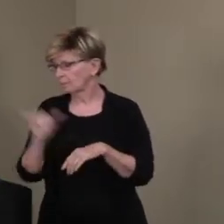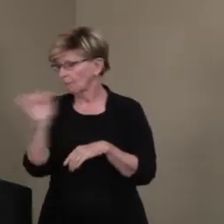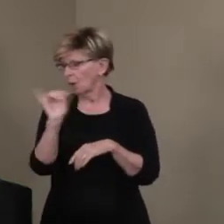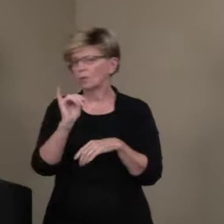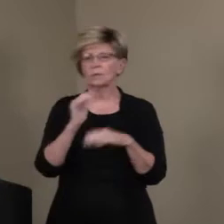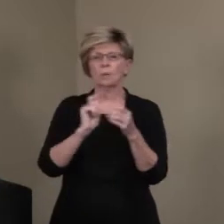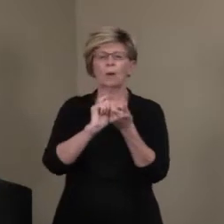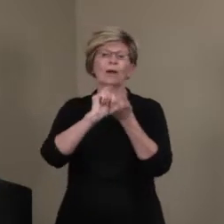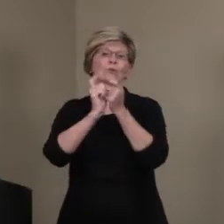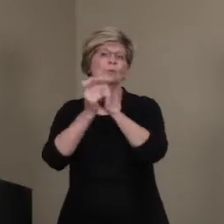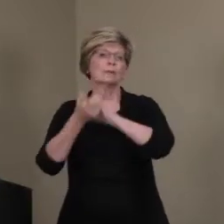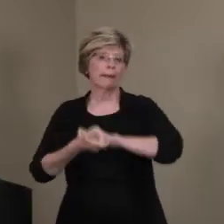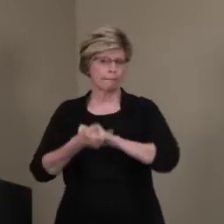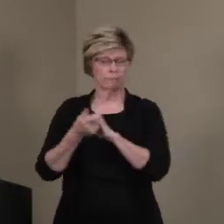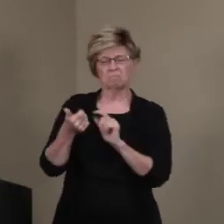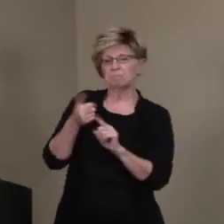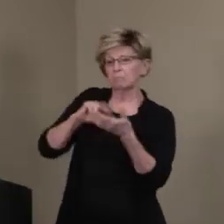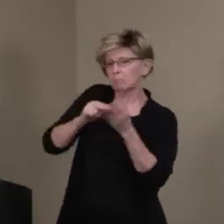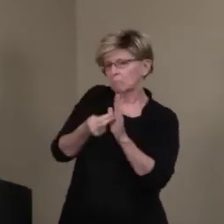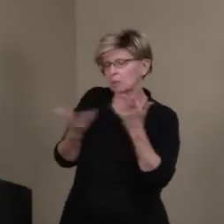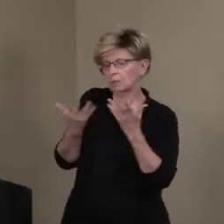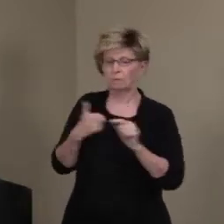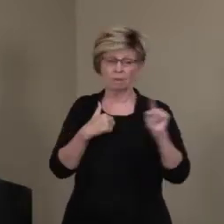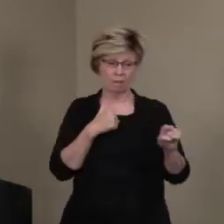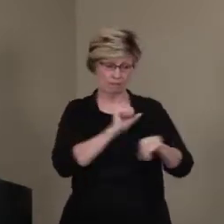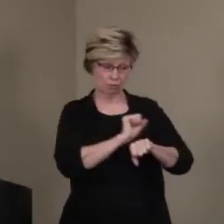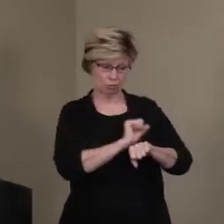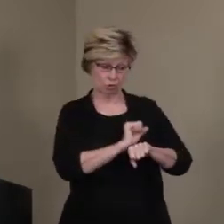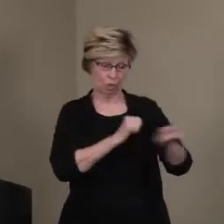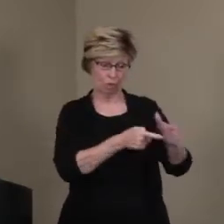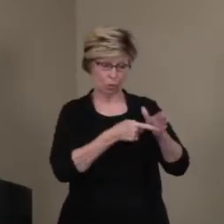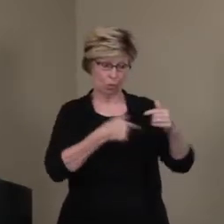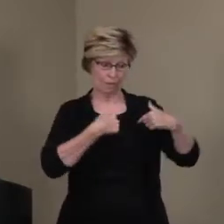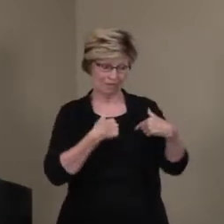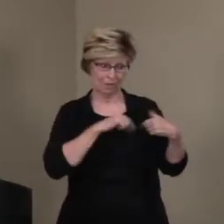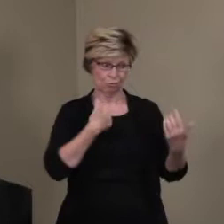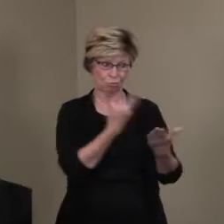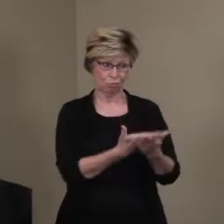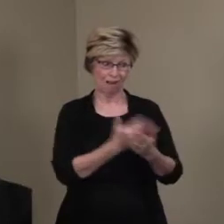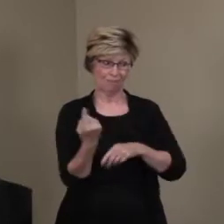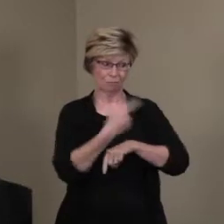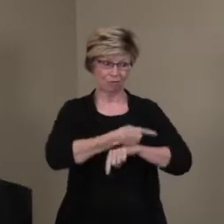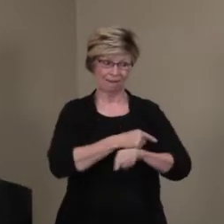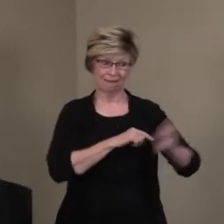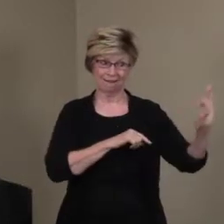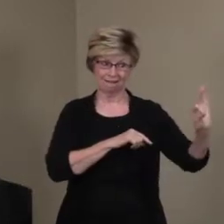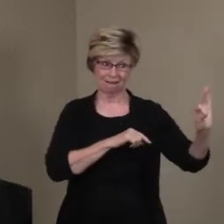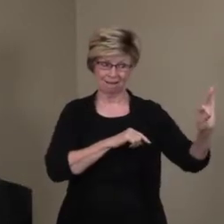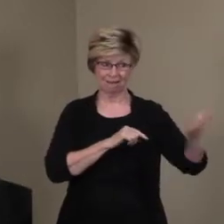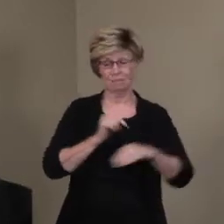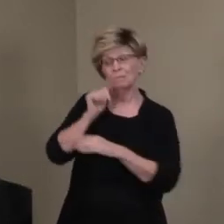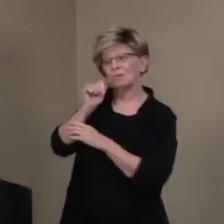working with we may need to make some adaptations for a student let's say for